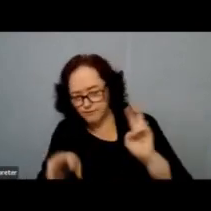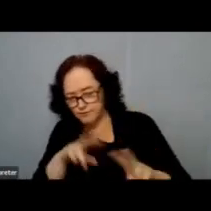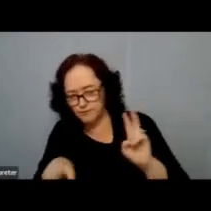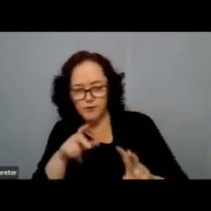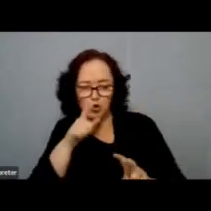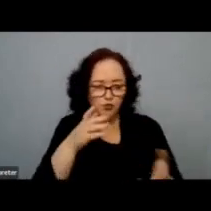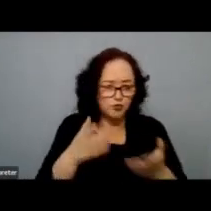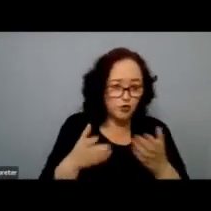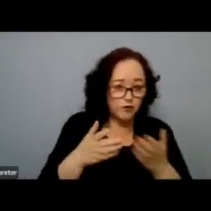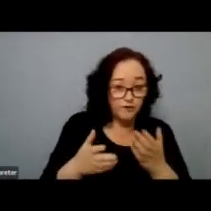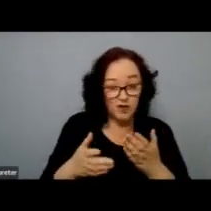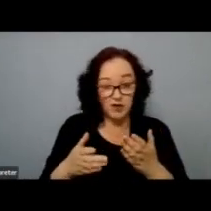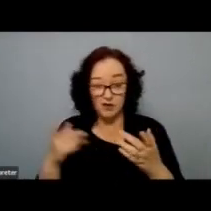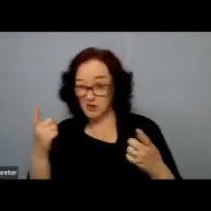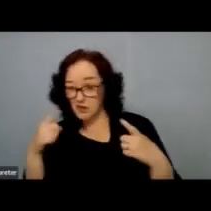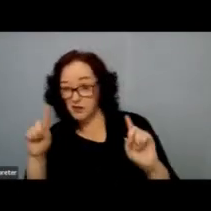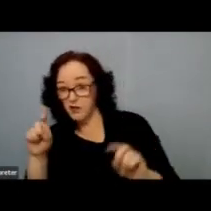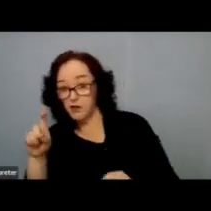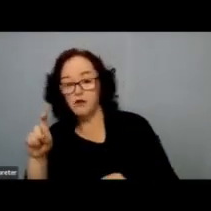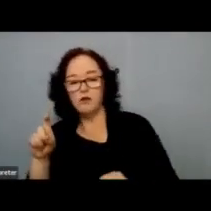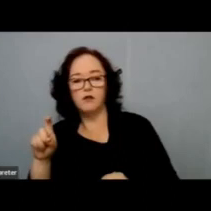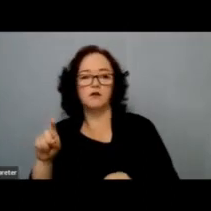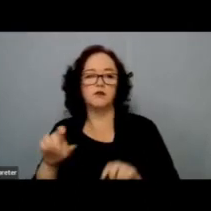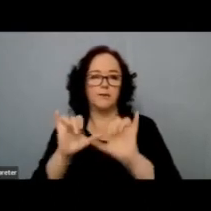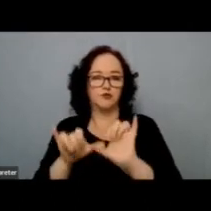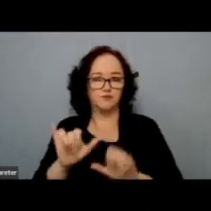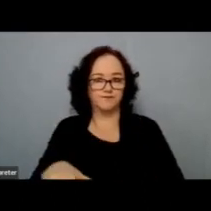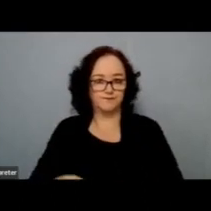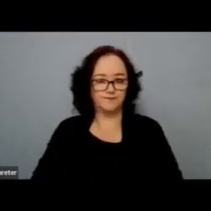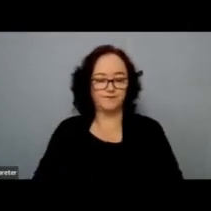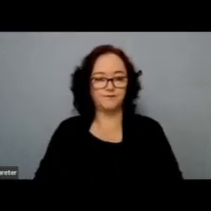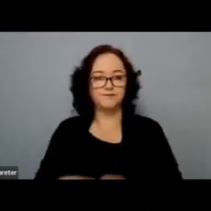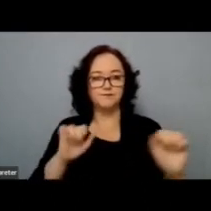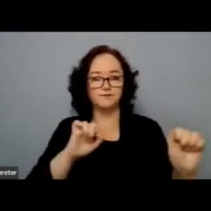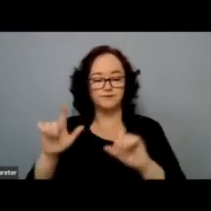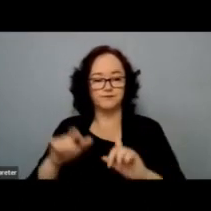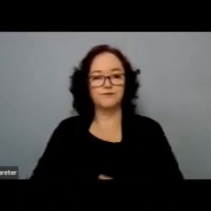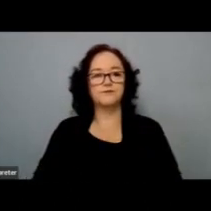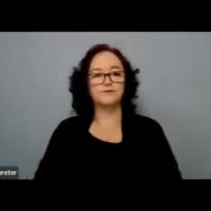are. Next slide. So, here are